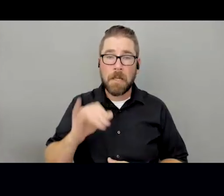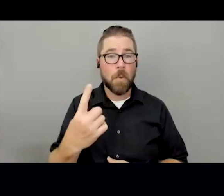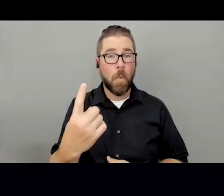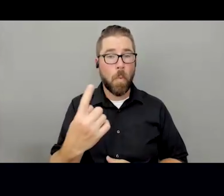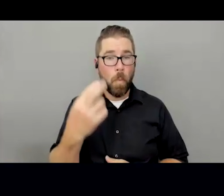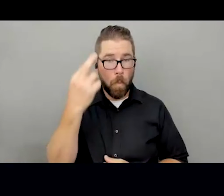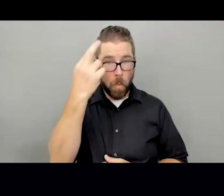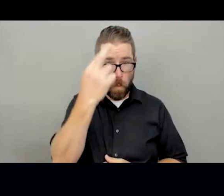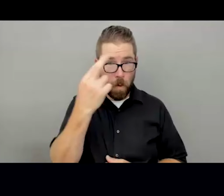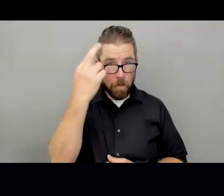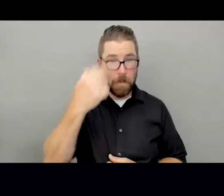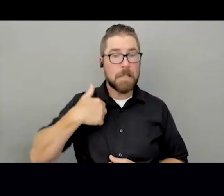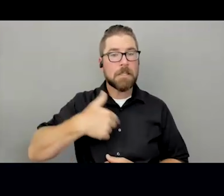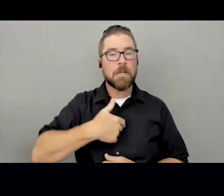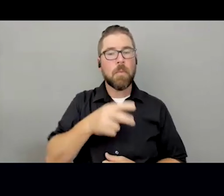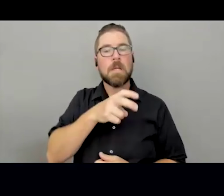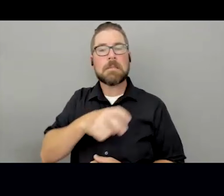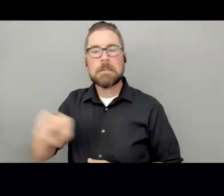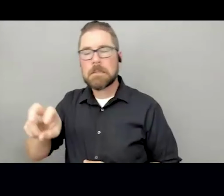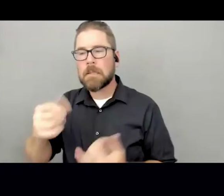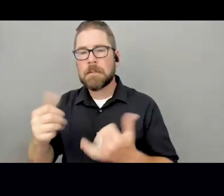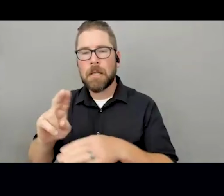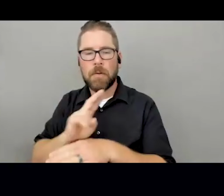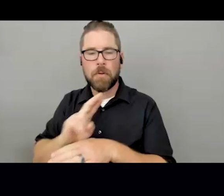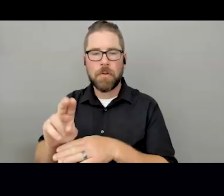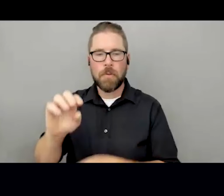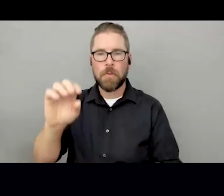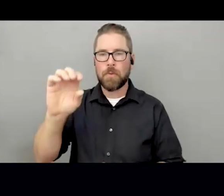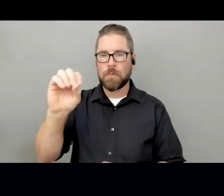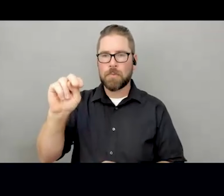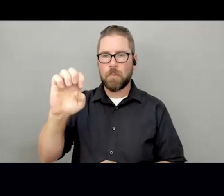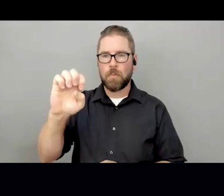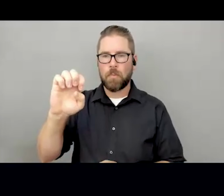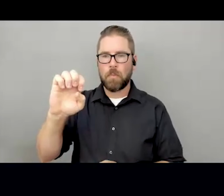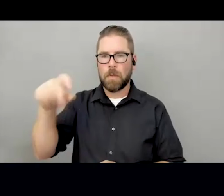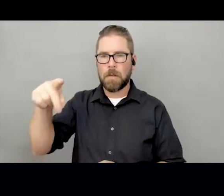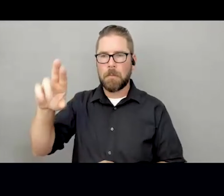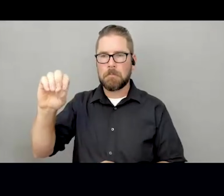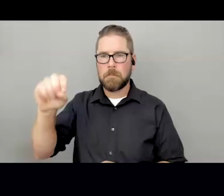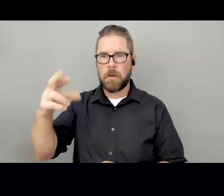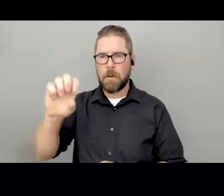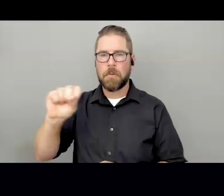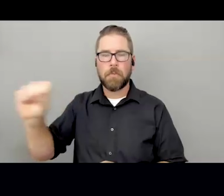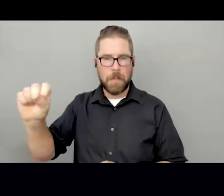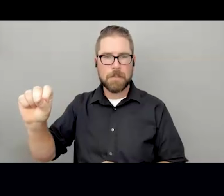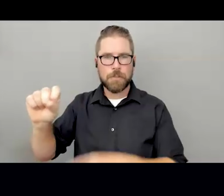survey a semester, because one of the issues is, and I'm going to explain this in the long way.